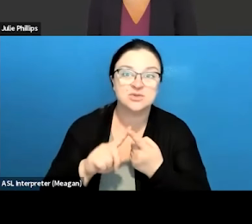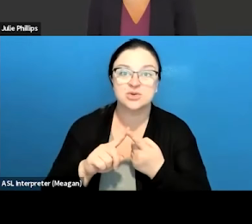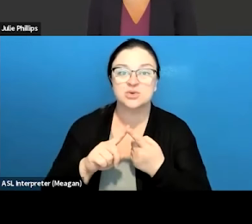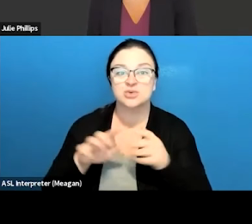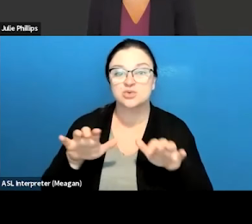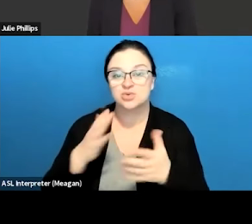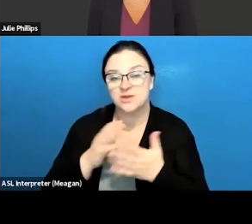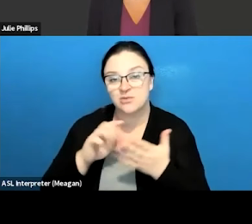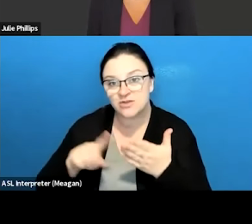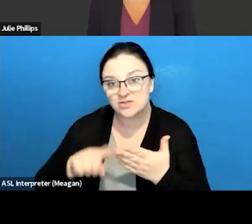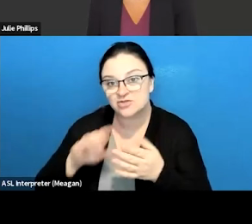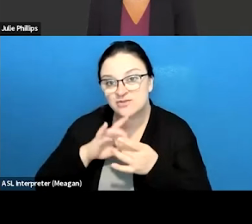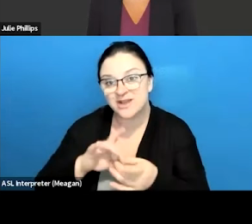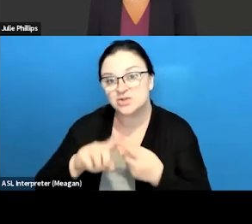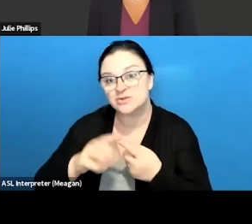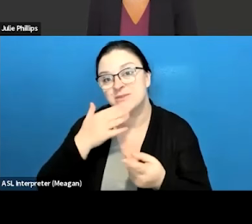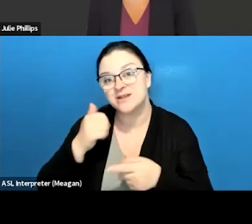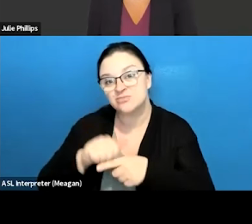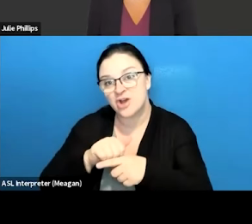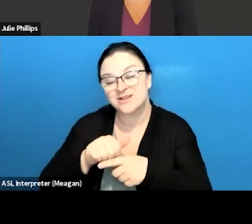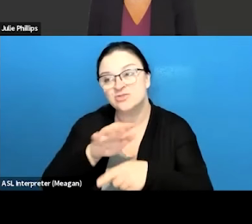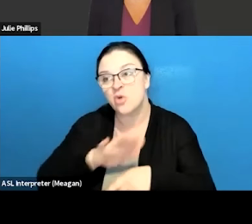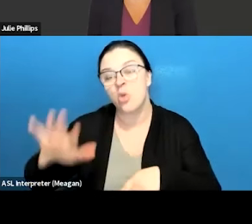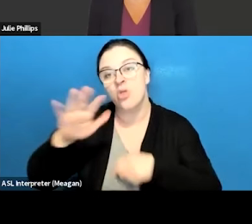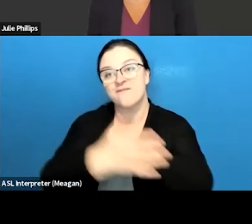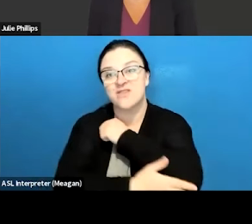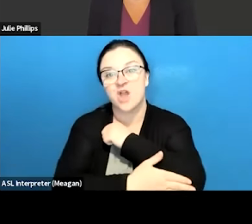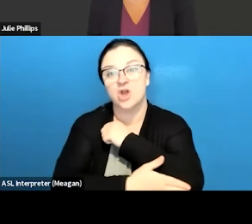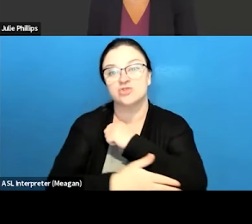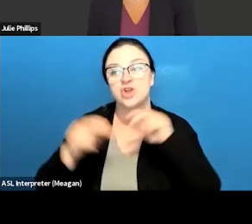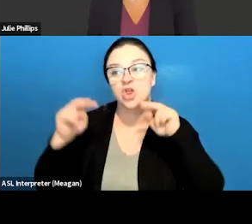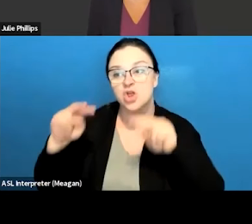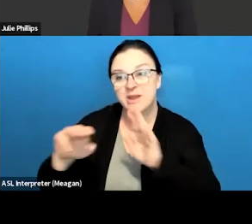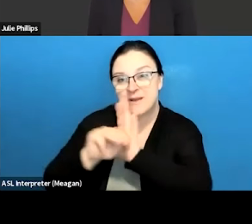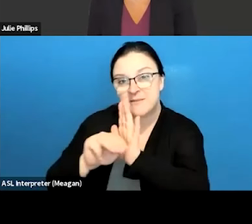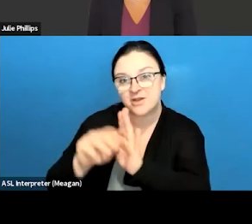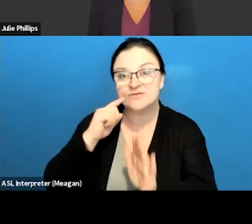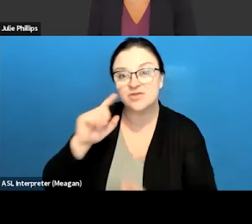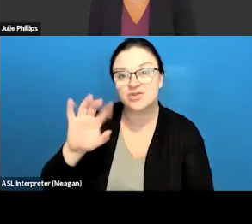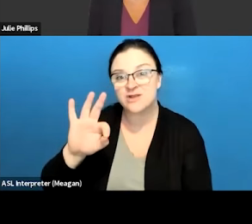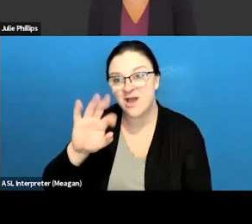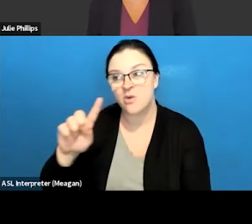around best practices across the country, looking at models for 911 call diversion,